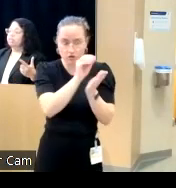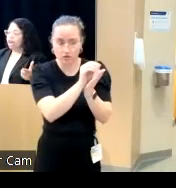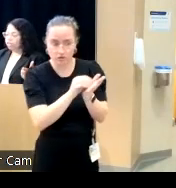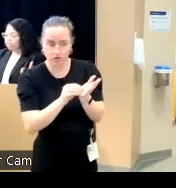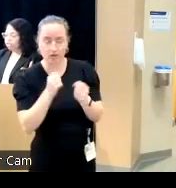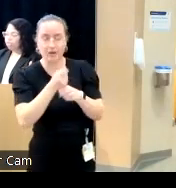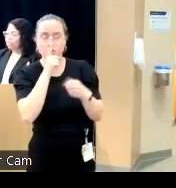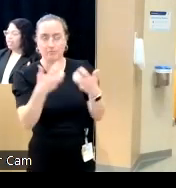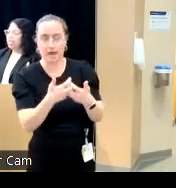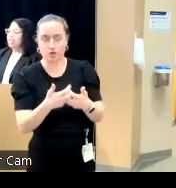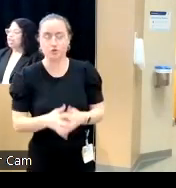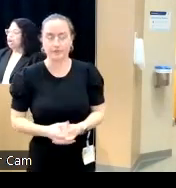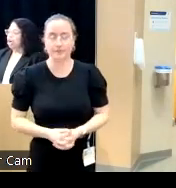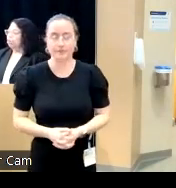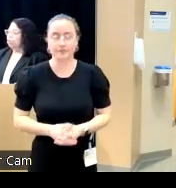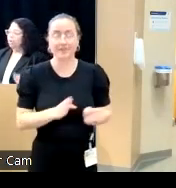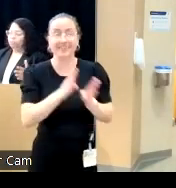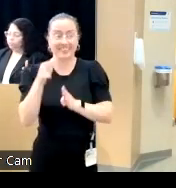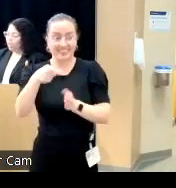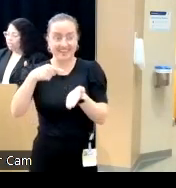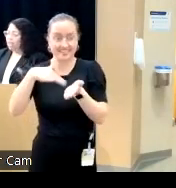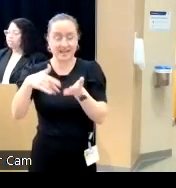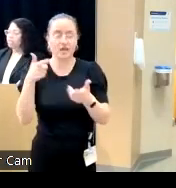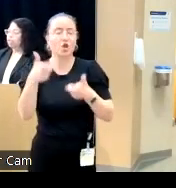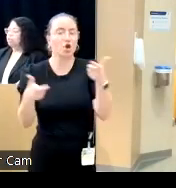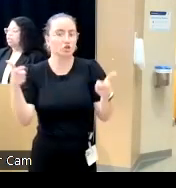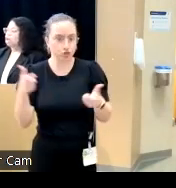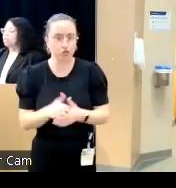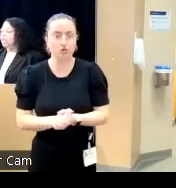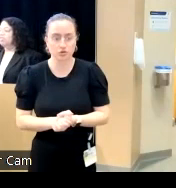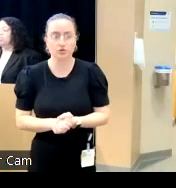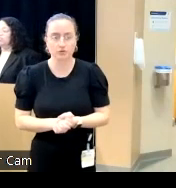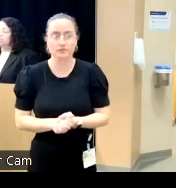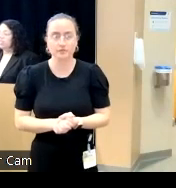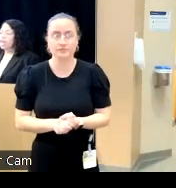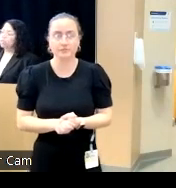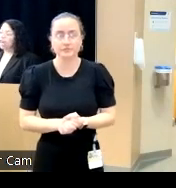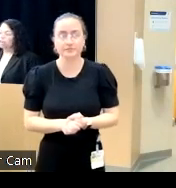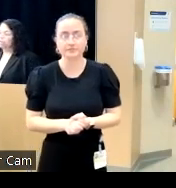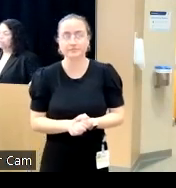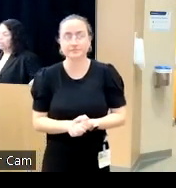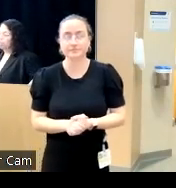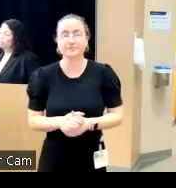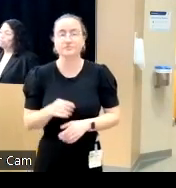this larger study um I'm finalizing the competing application and just in time documents that